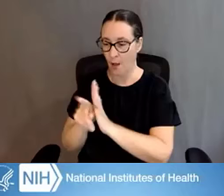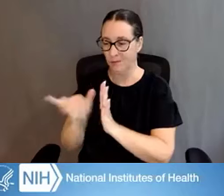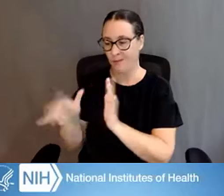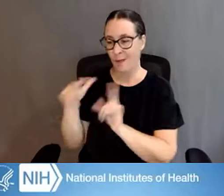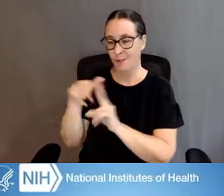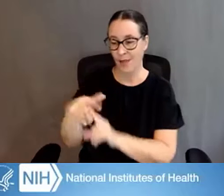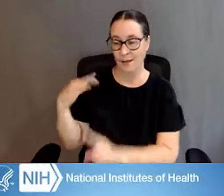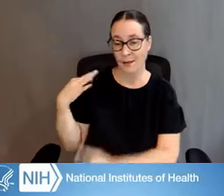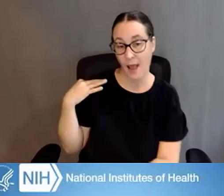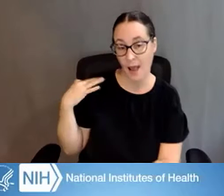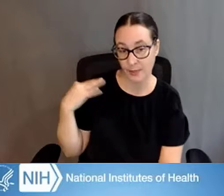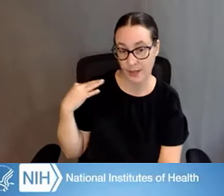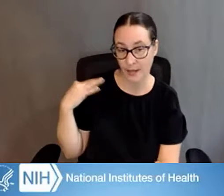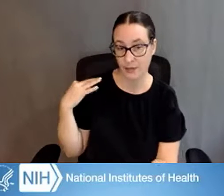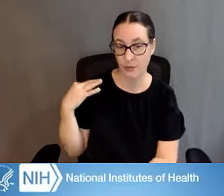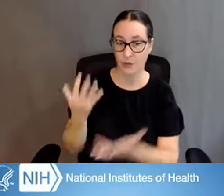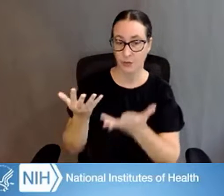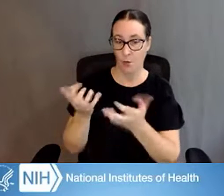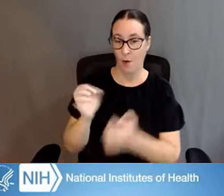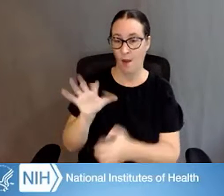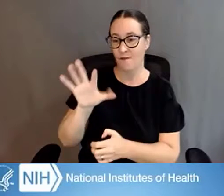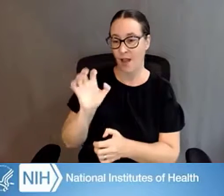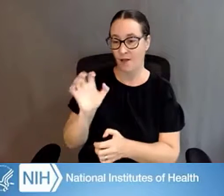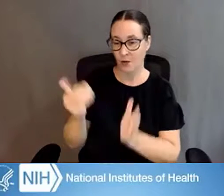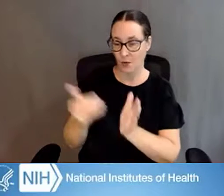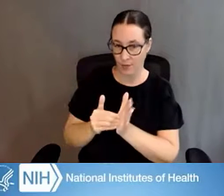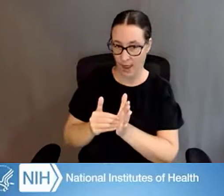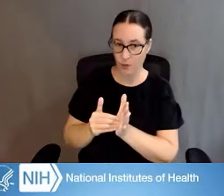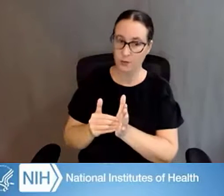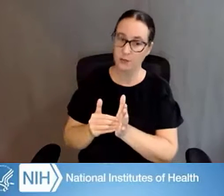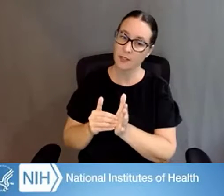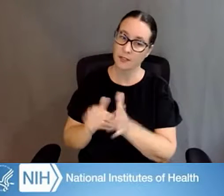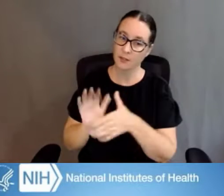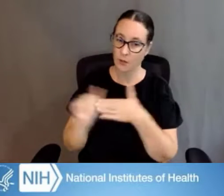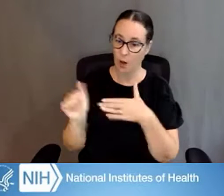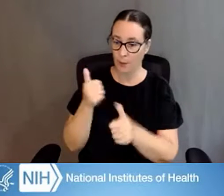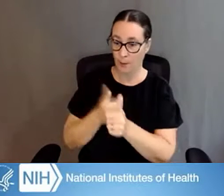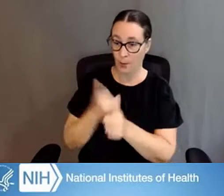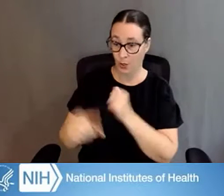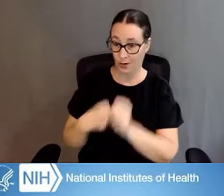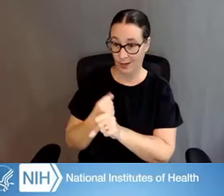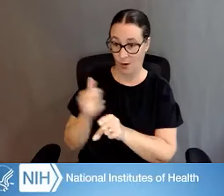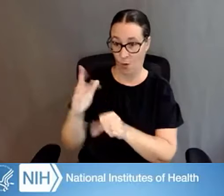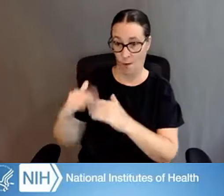that were seeking $500,000 per year or more, while the 2020